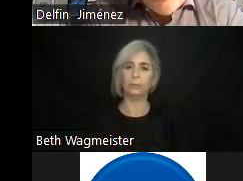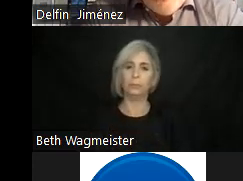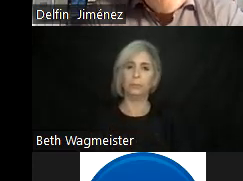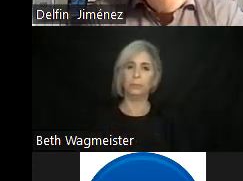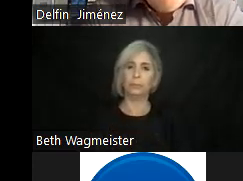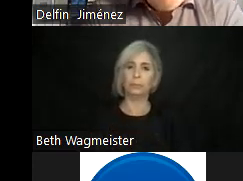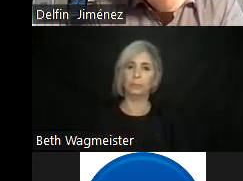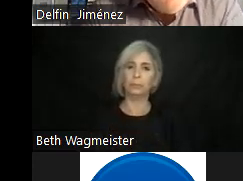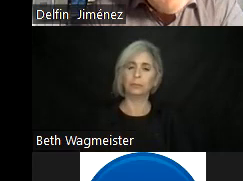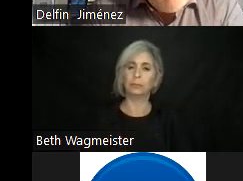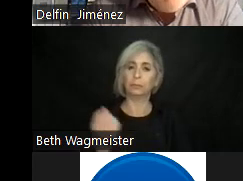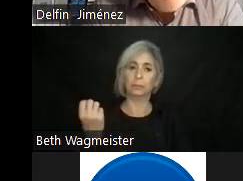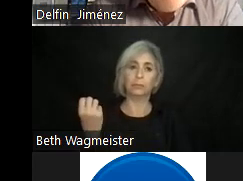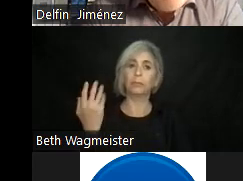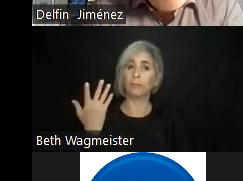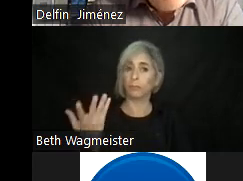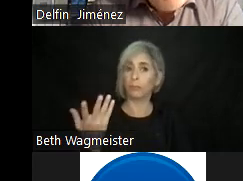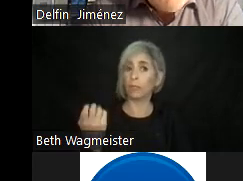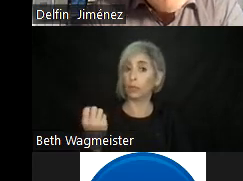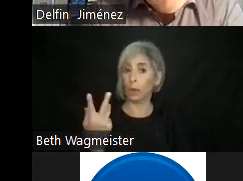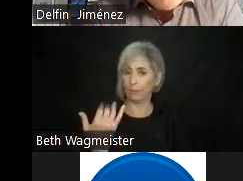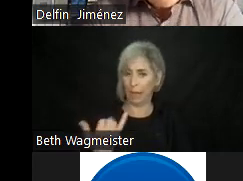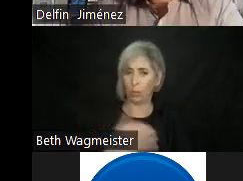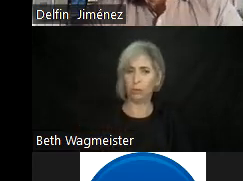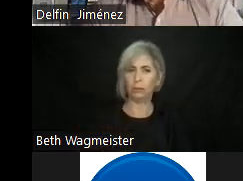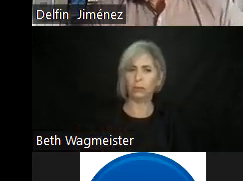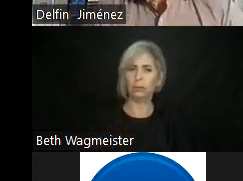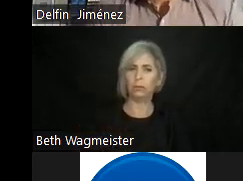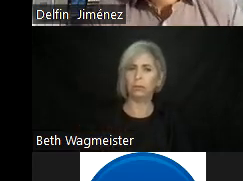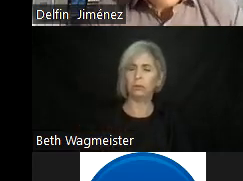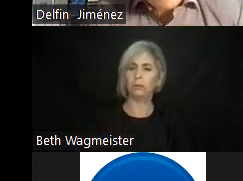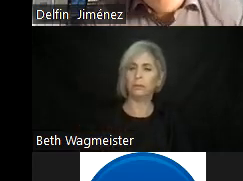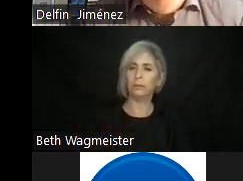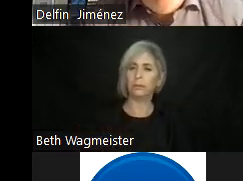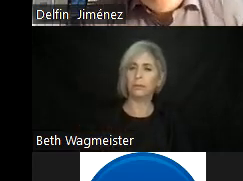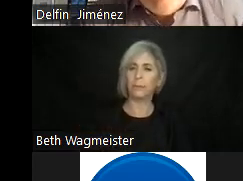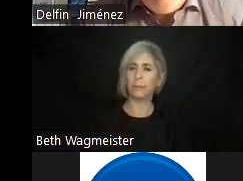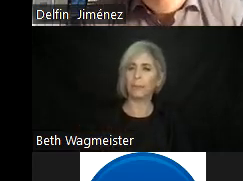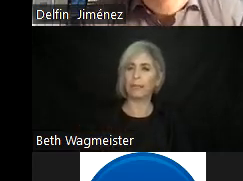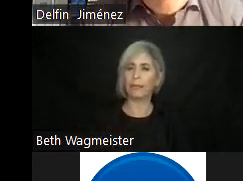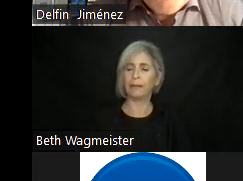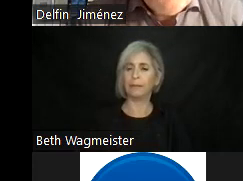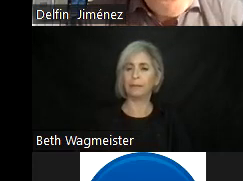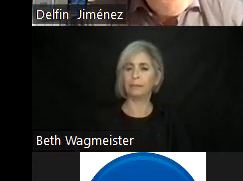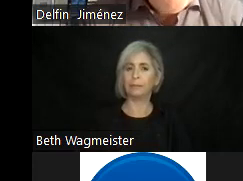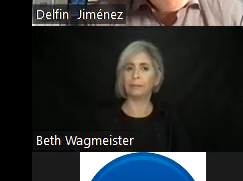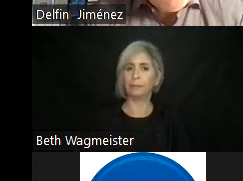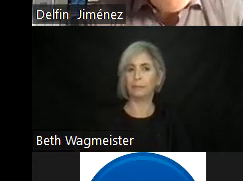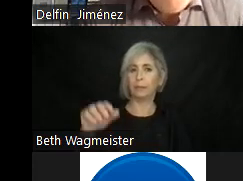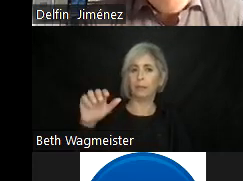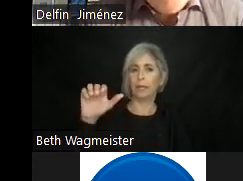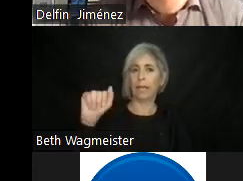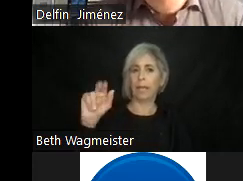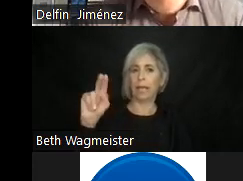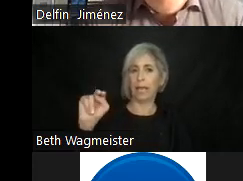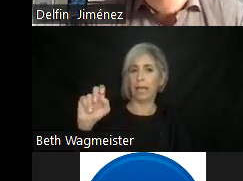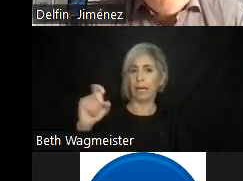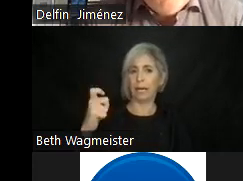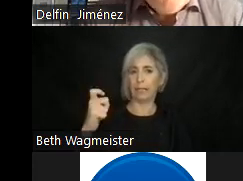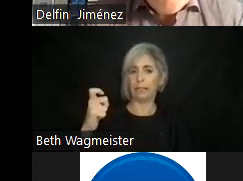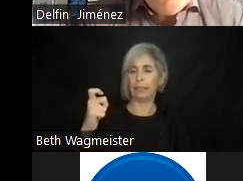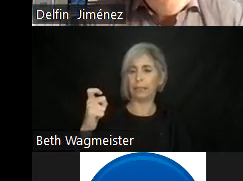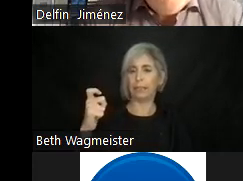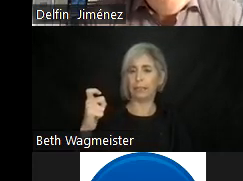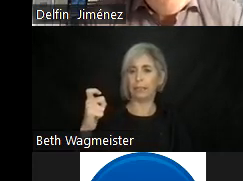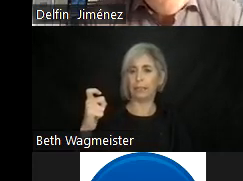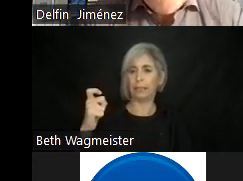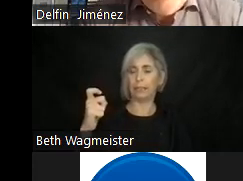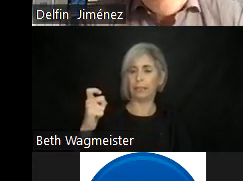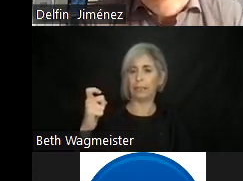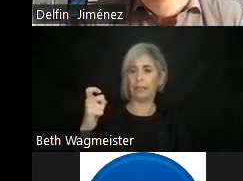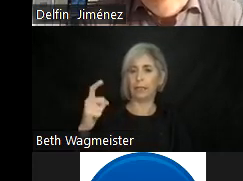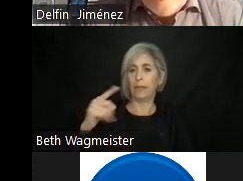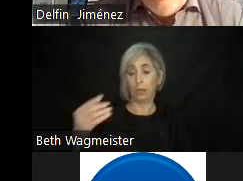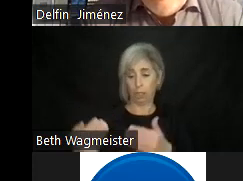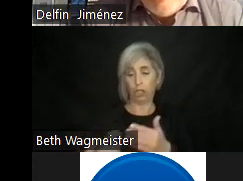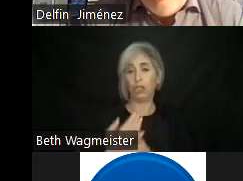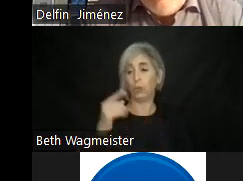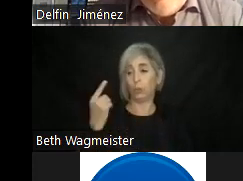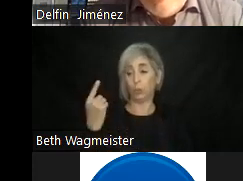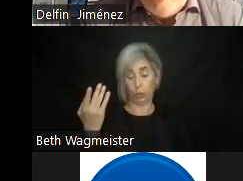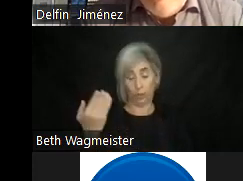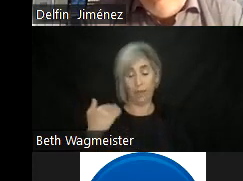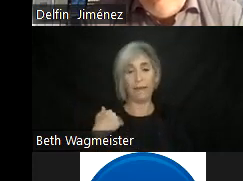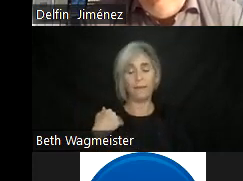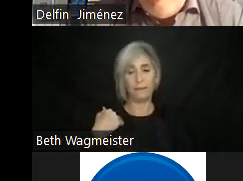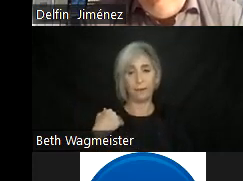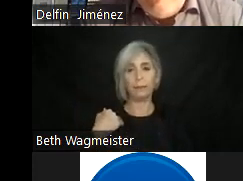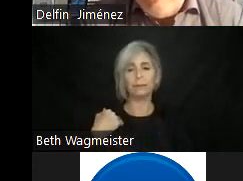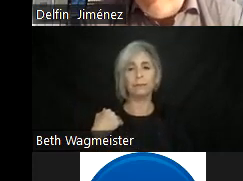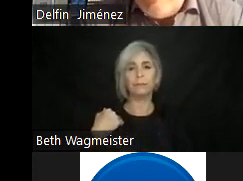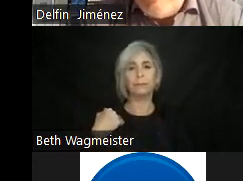Well, there are annexes. And there is a new annex. And I think it is a more innovative